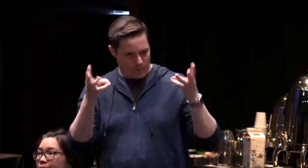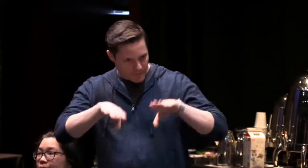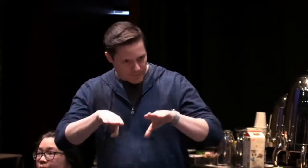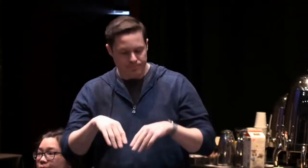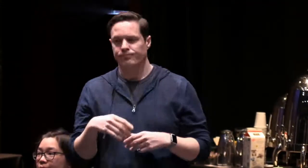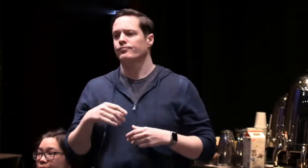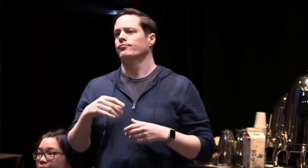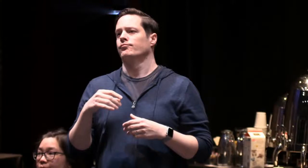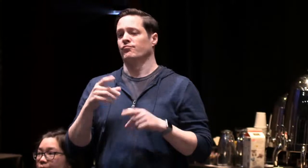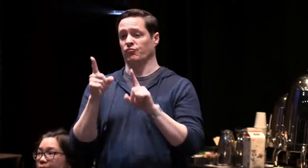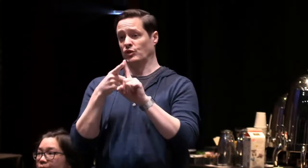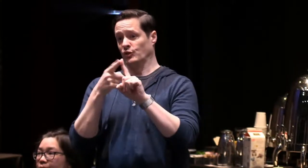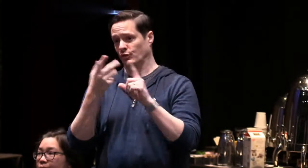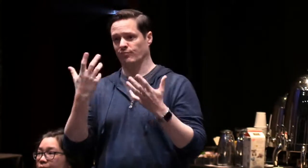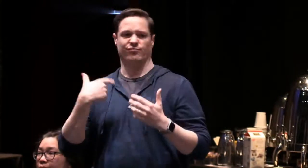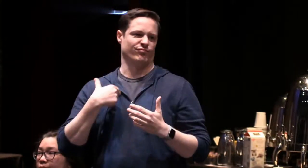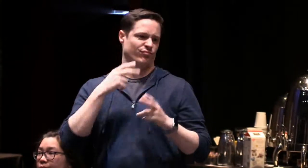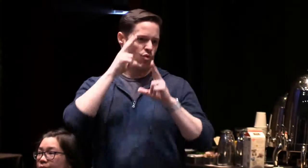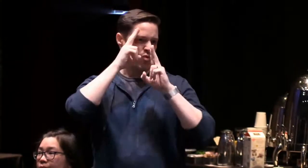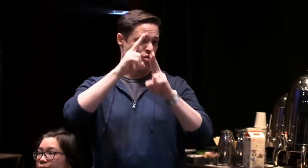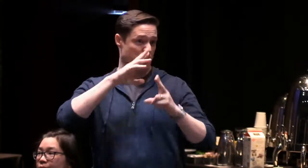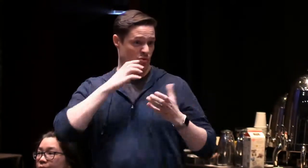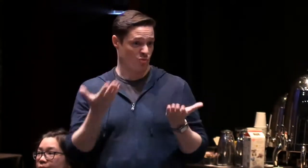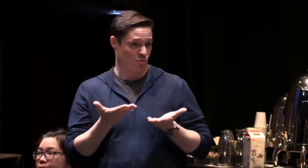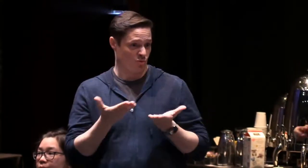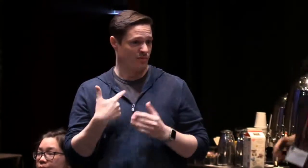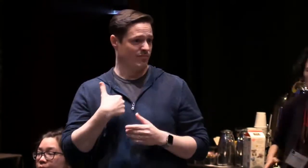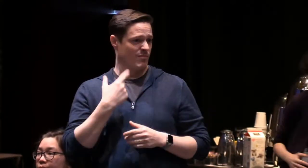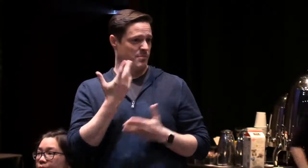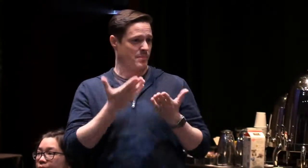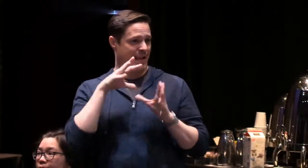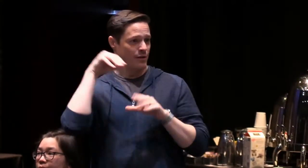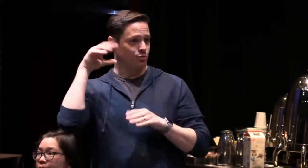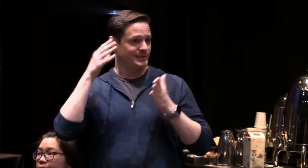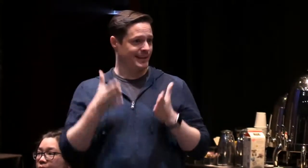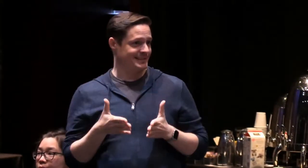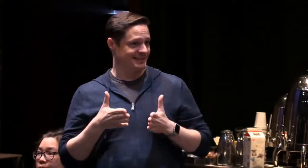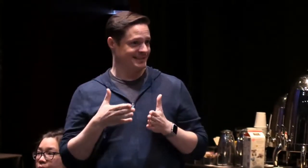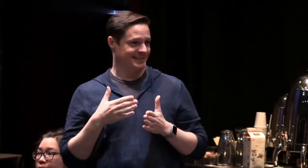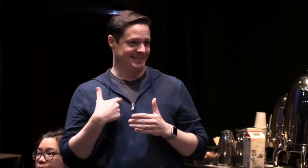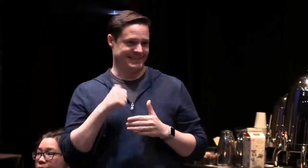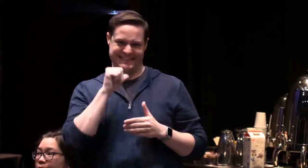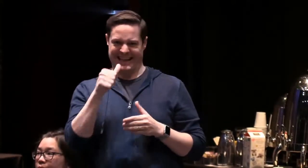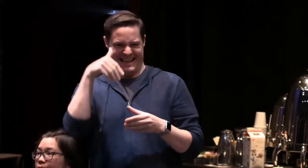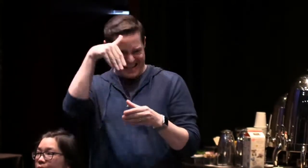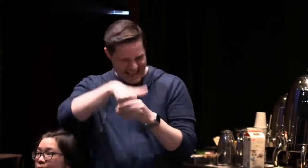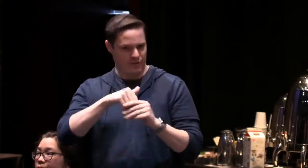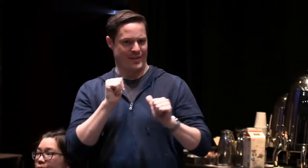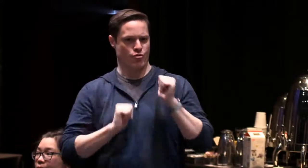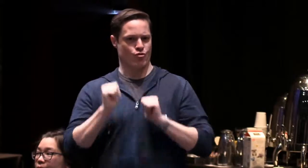[Female Interpreter] Hi, I'm Wayne Betts, and first I wanna say it's an honor to be here as an outsider.